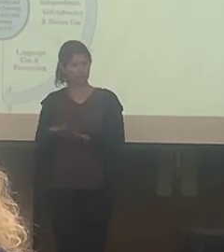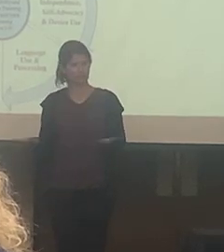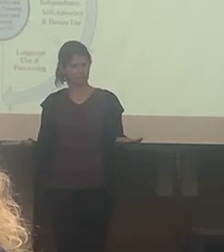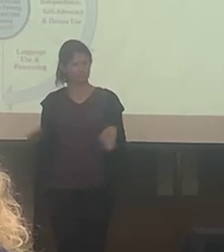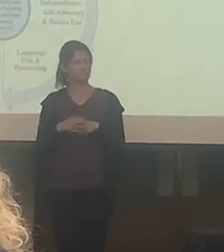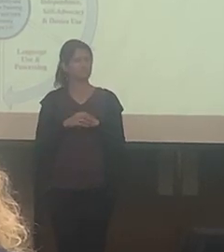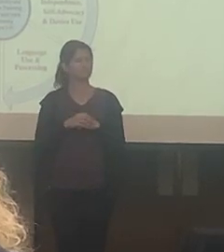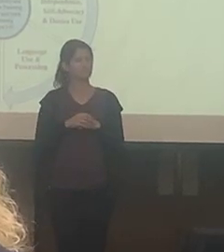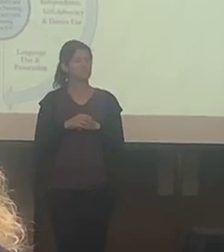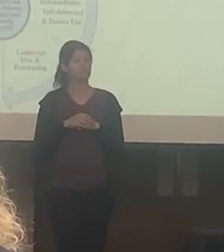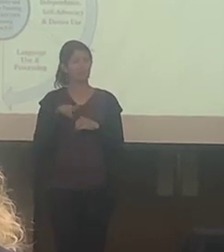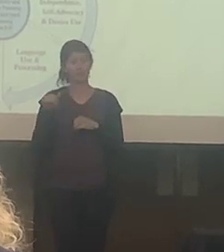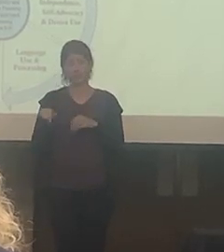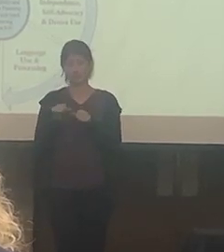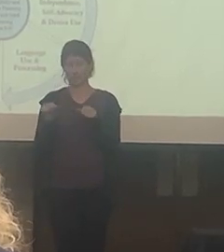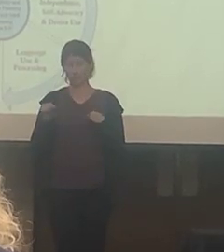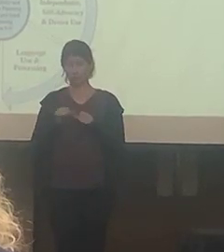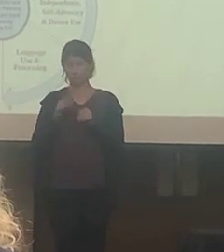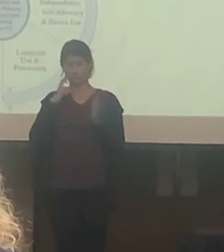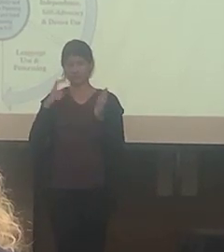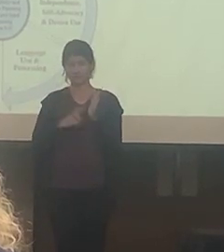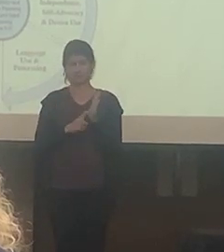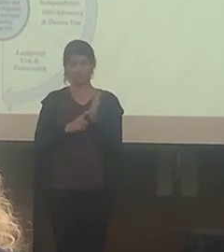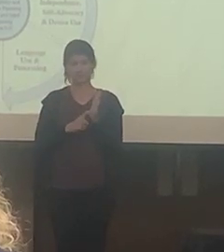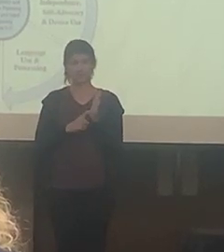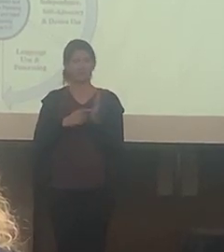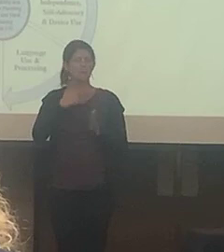these are areas that have been identified as best practice areas